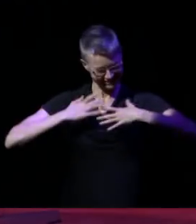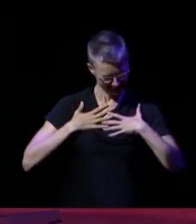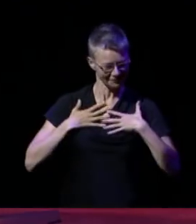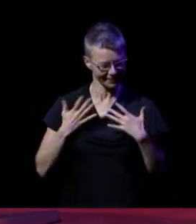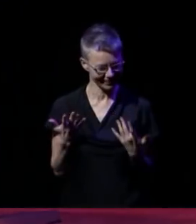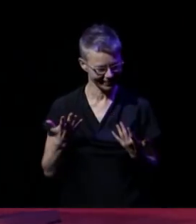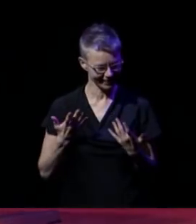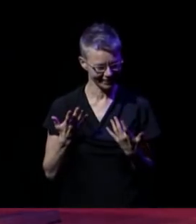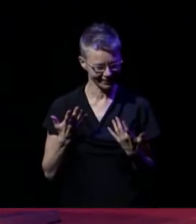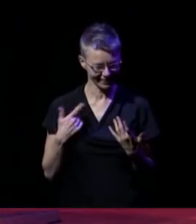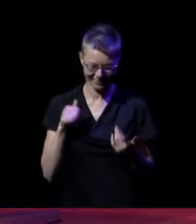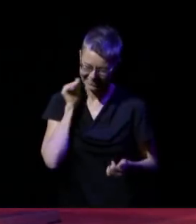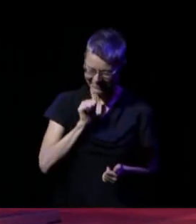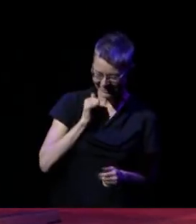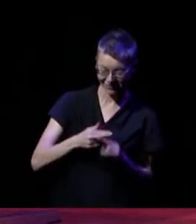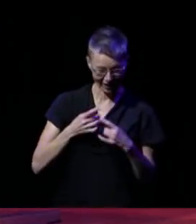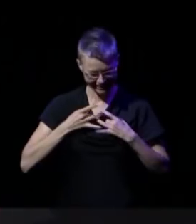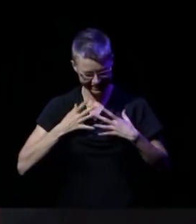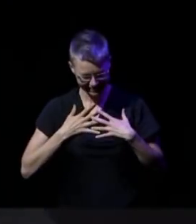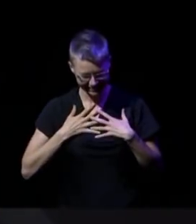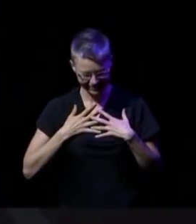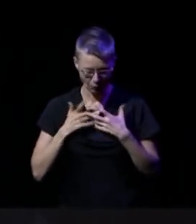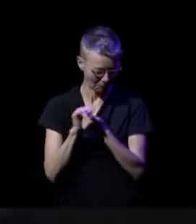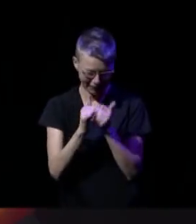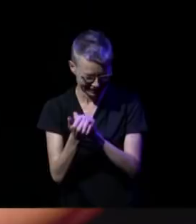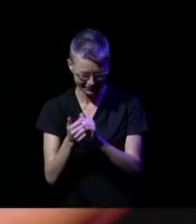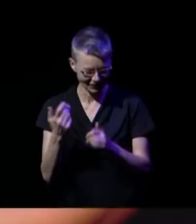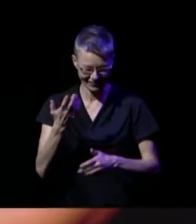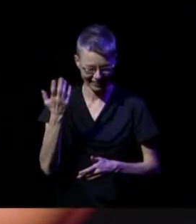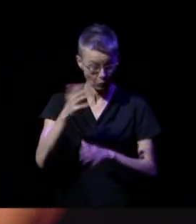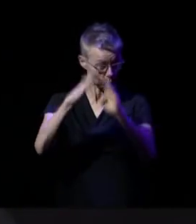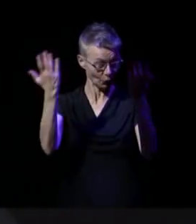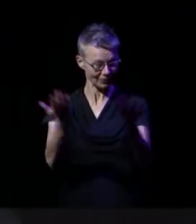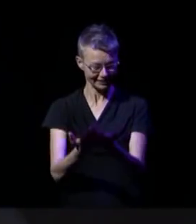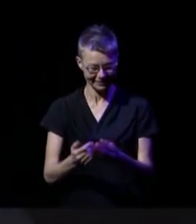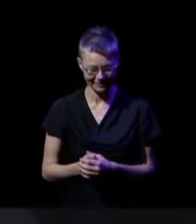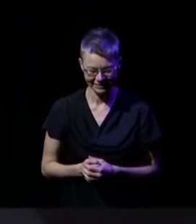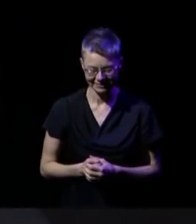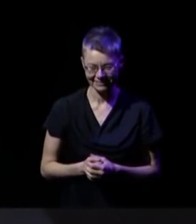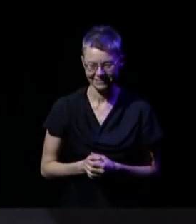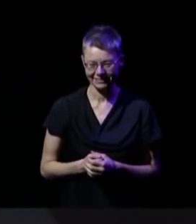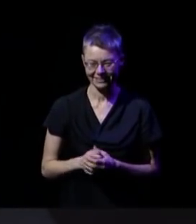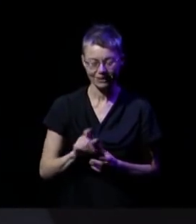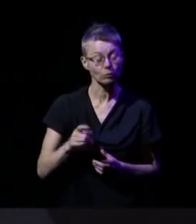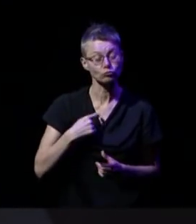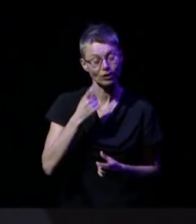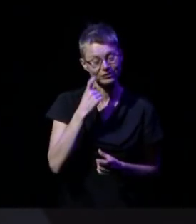like, get sexy for ourselves, I mean, and our partners, you know, and the world. I mean, I think that's what I'm trying to say is we need